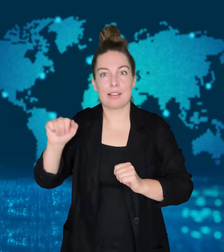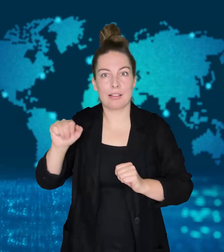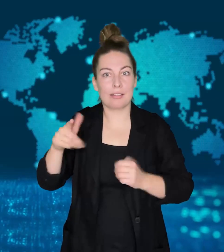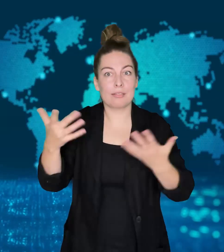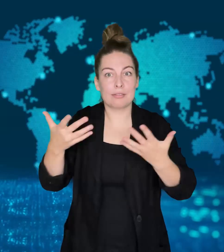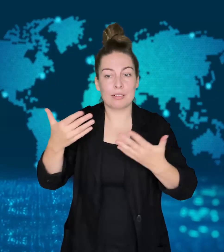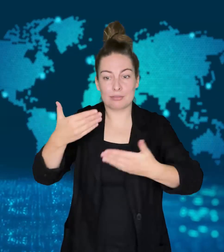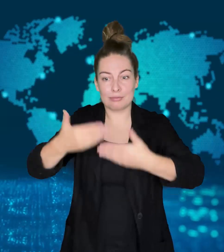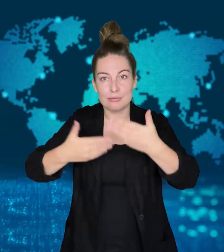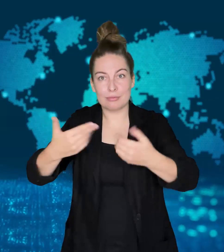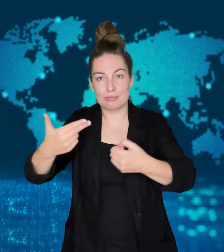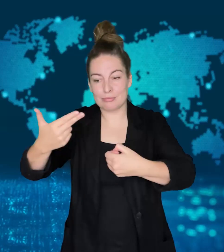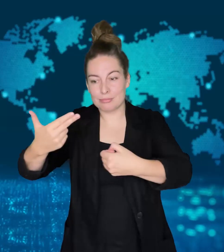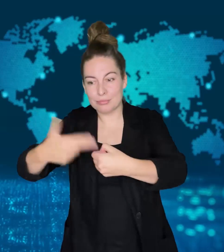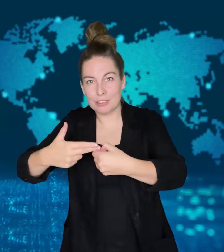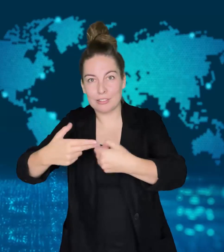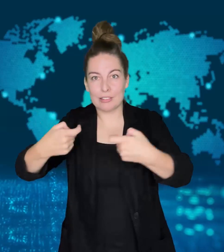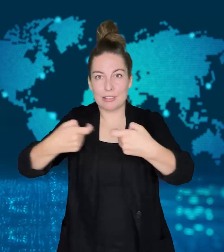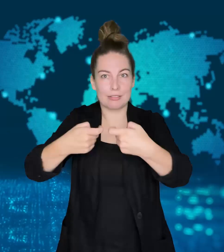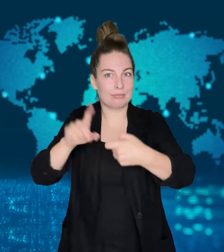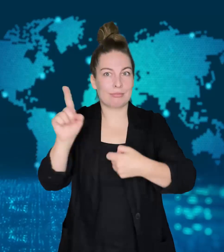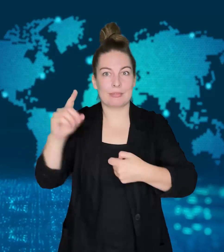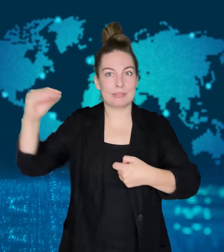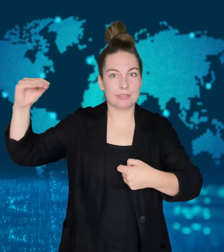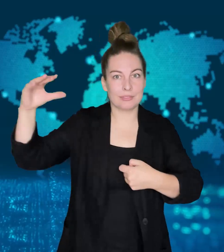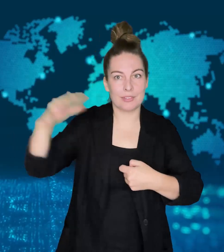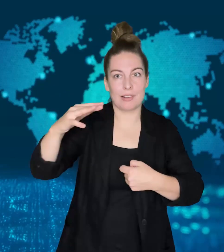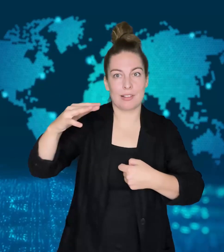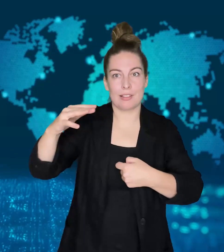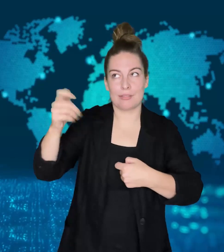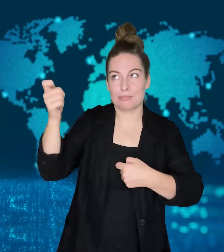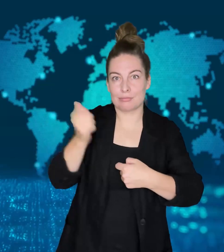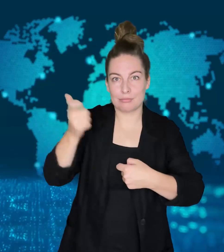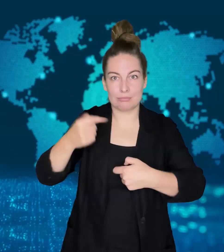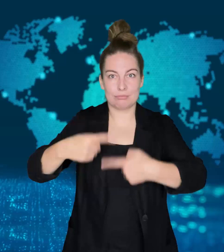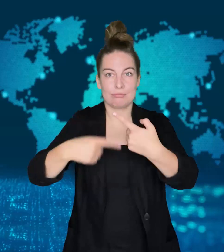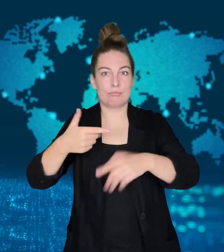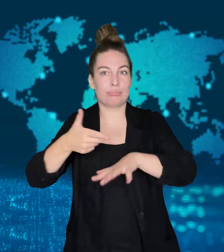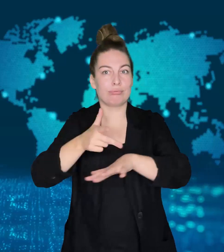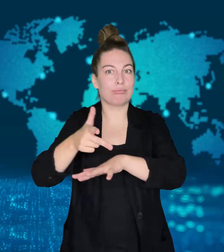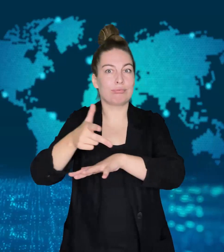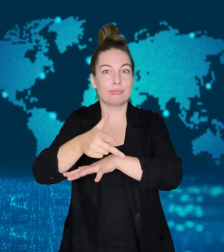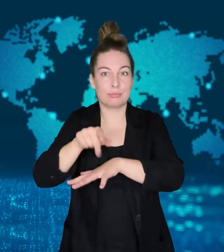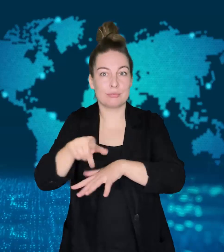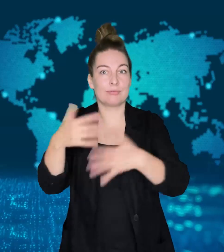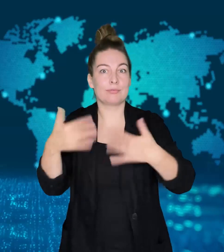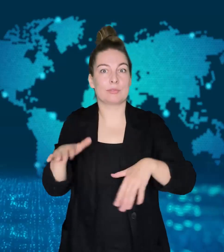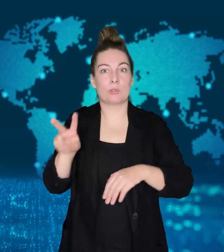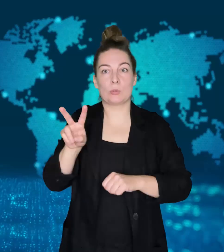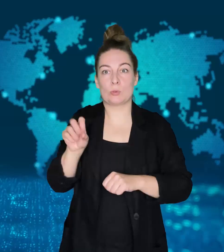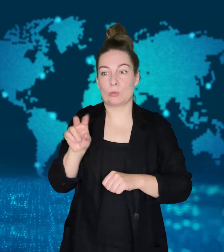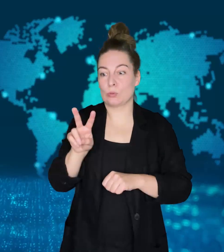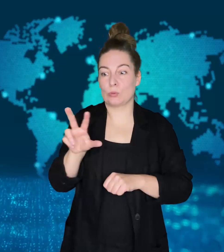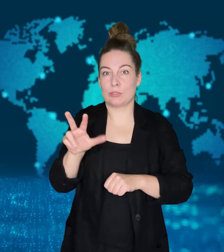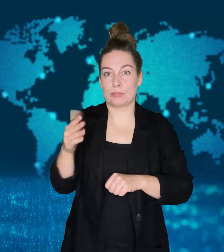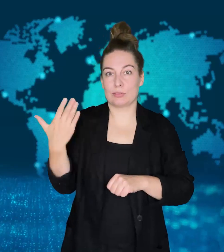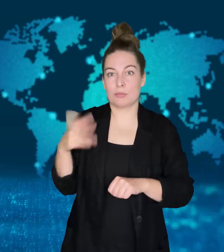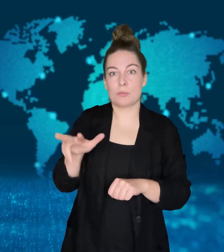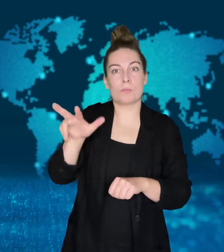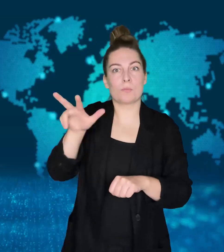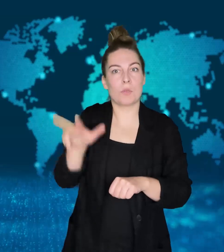The Solar Team Eindhoven first introduced the unique Stella Terra car in March 2023.